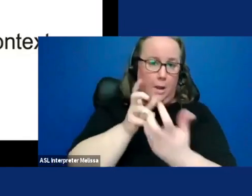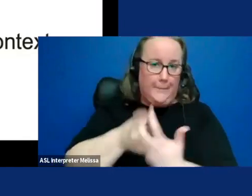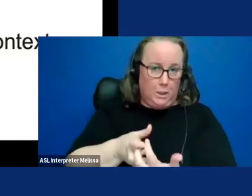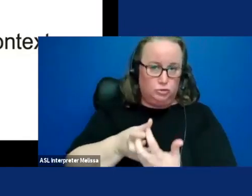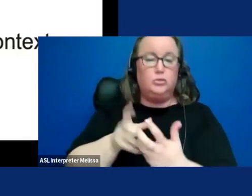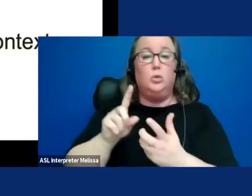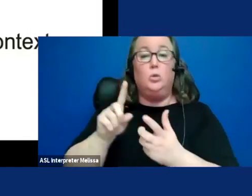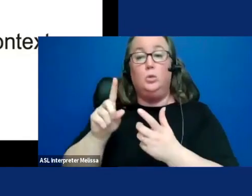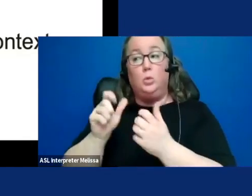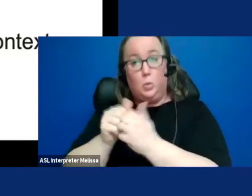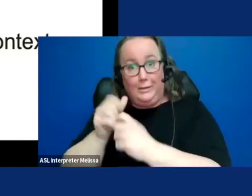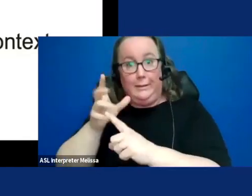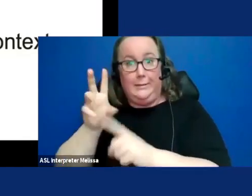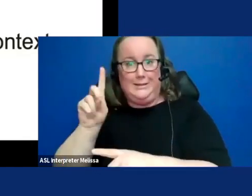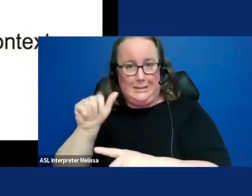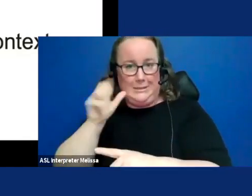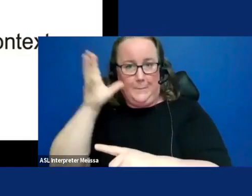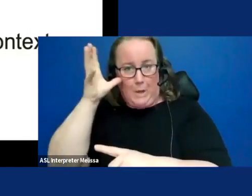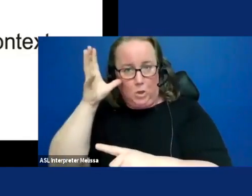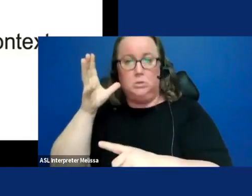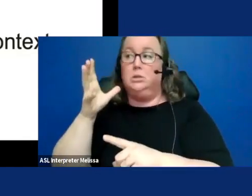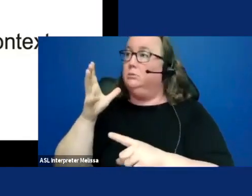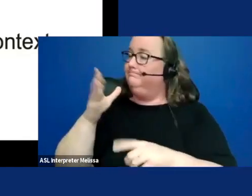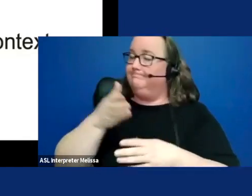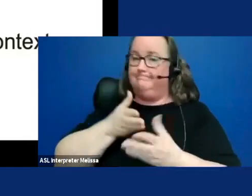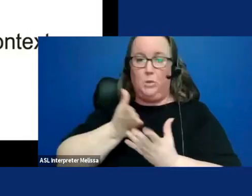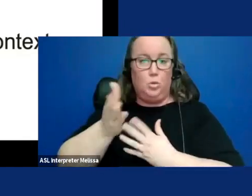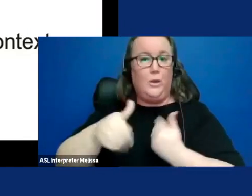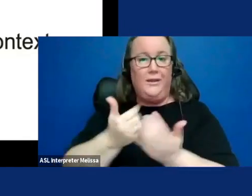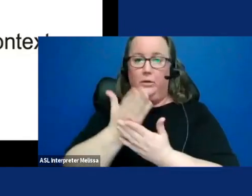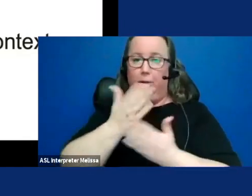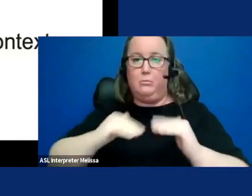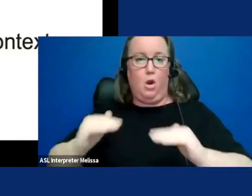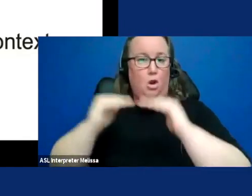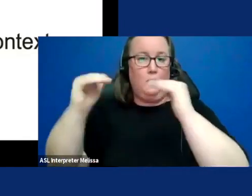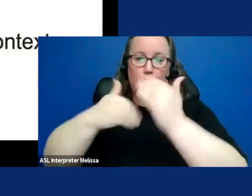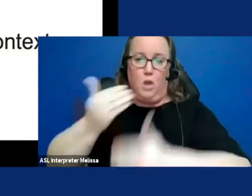at various stages of the dependency process, and we want to identify which accommodation works